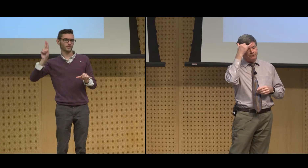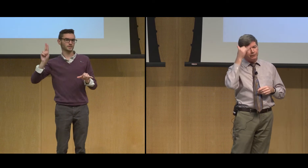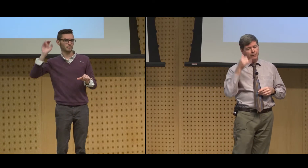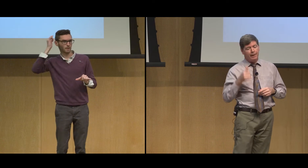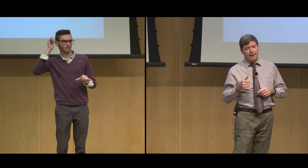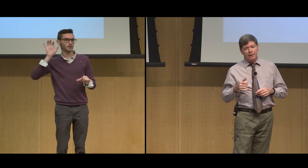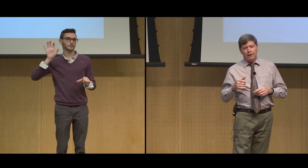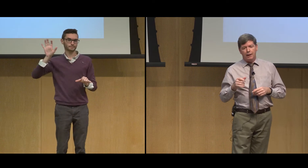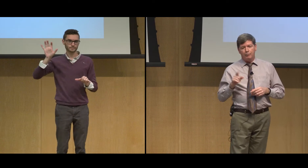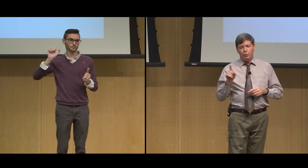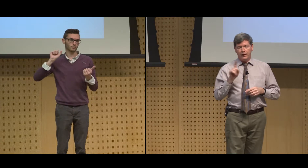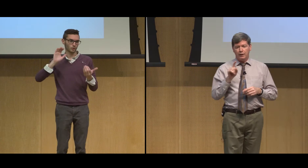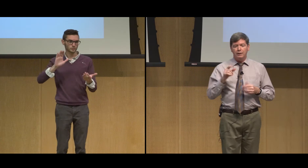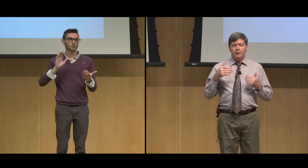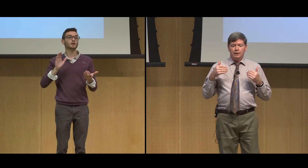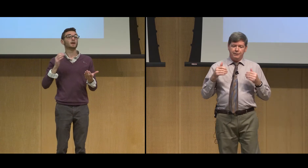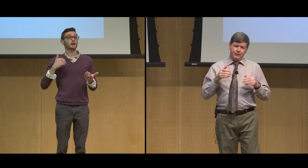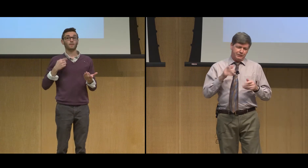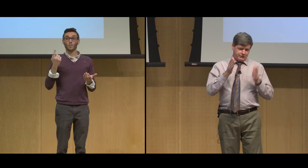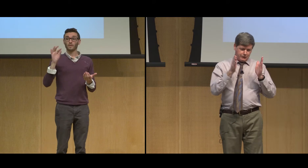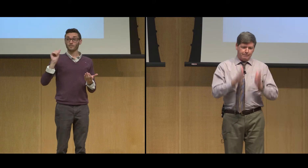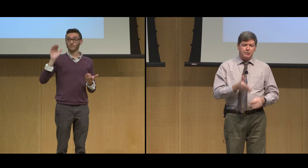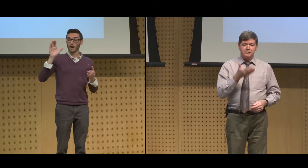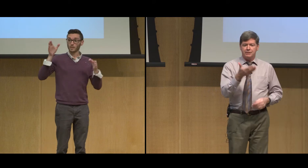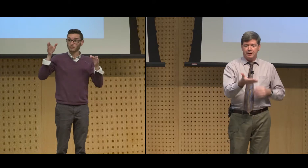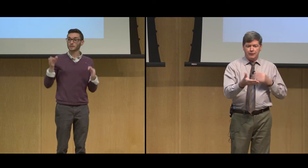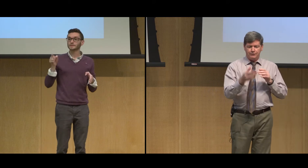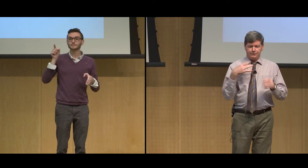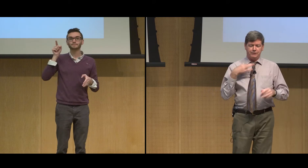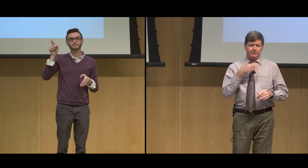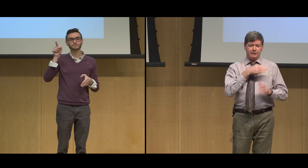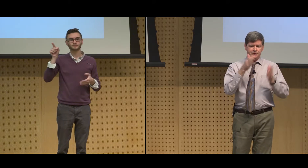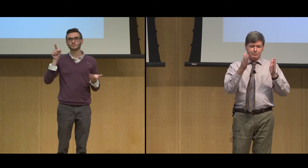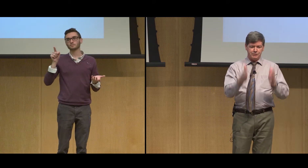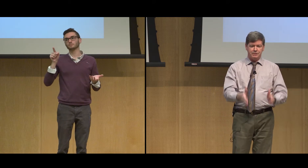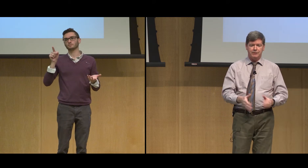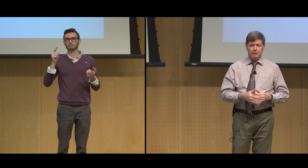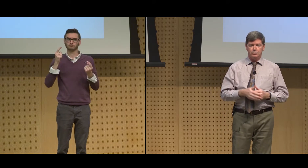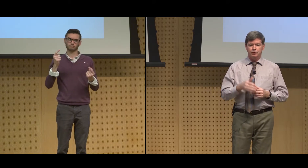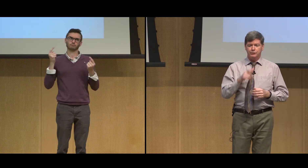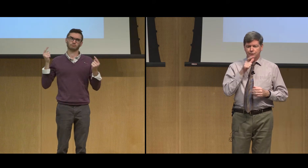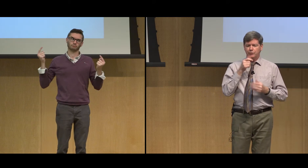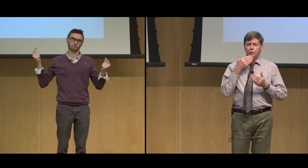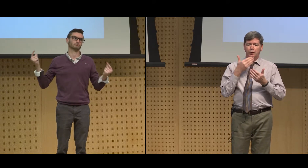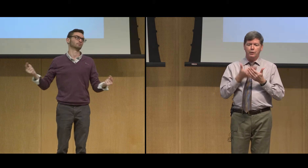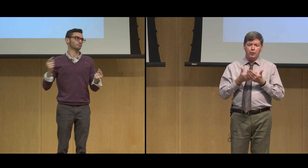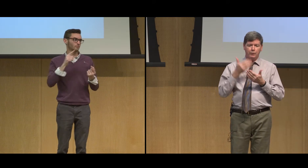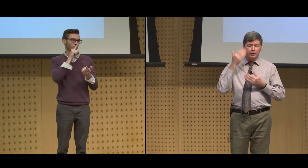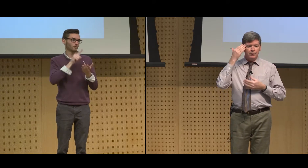And so that was the situation there in Buffalo, where there was a person there, a faculty person there,